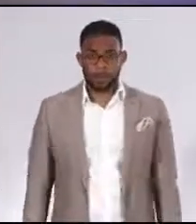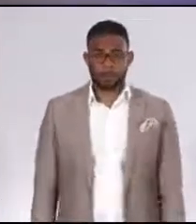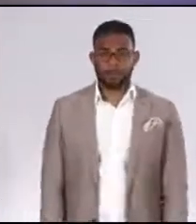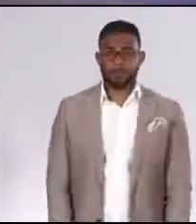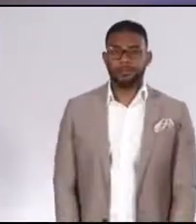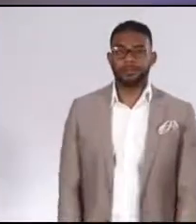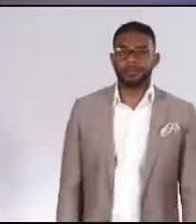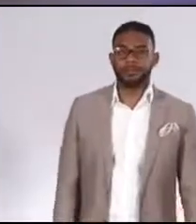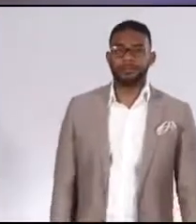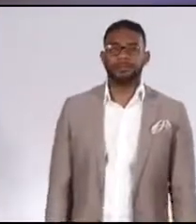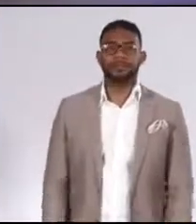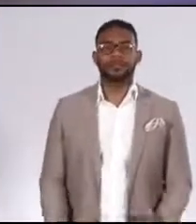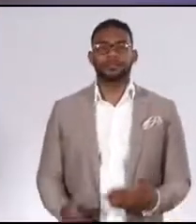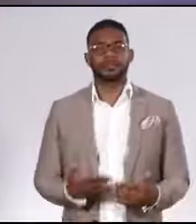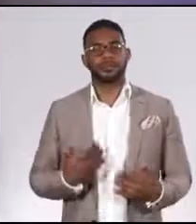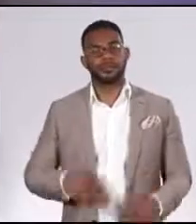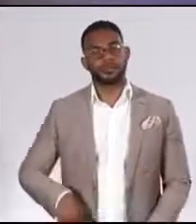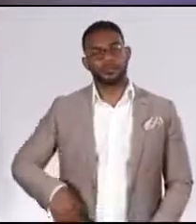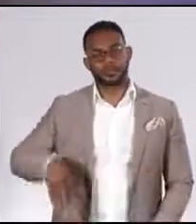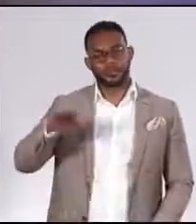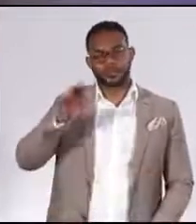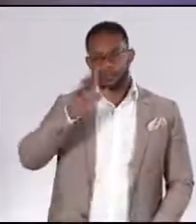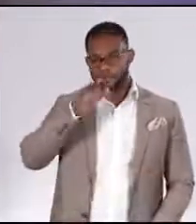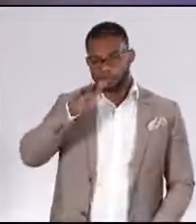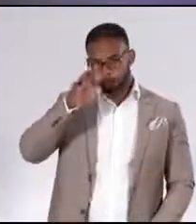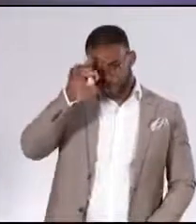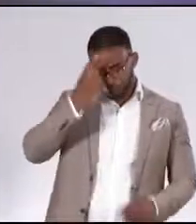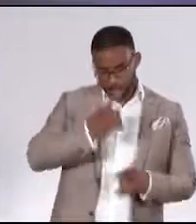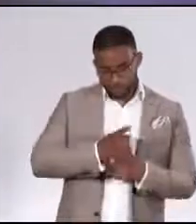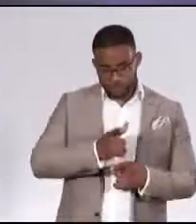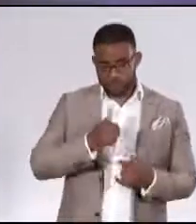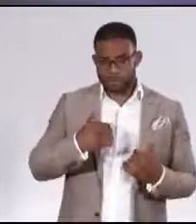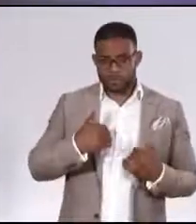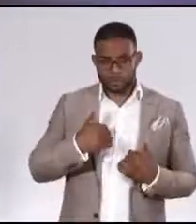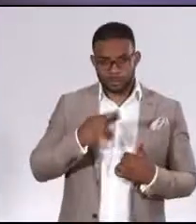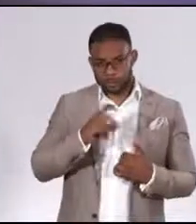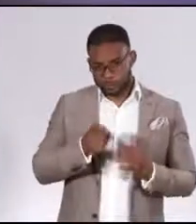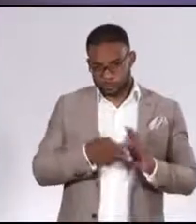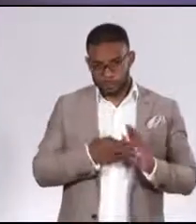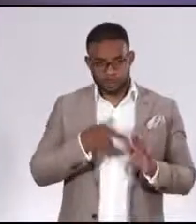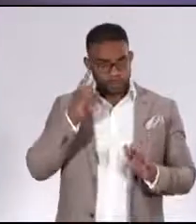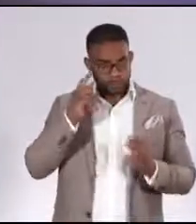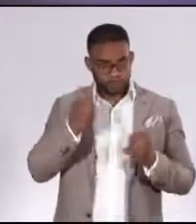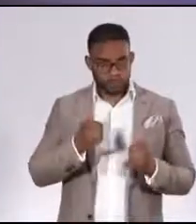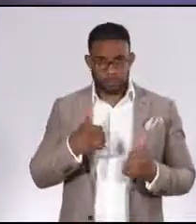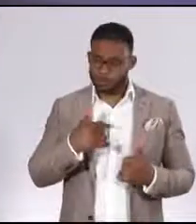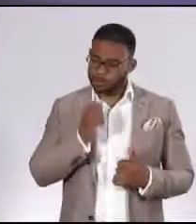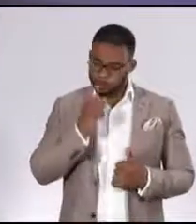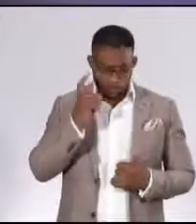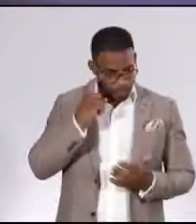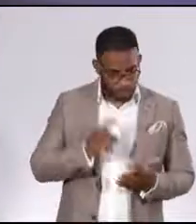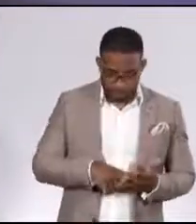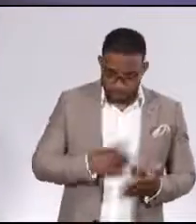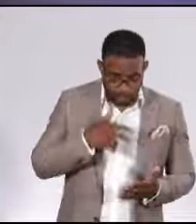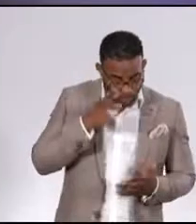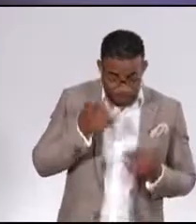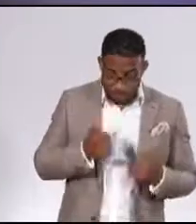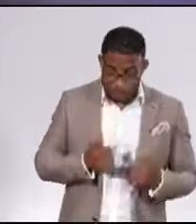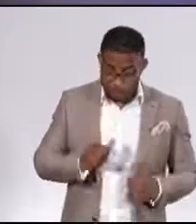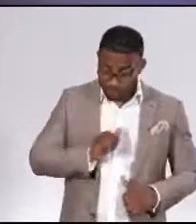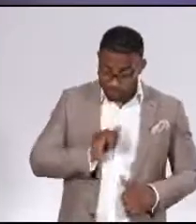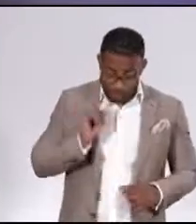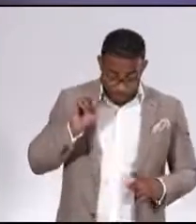Even though I grew up with a mother and a brother who had diagnosed hearing loss, I did not realize I had hearing lost myself until later in life.